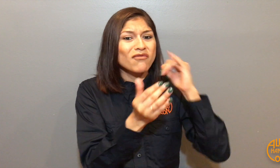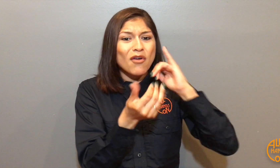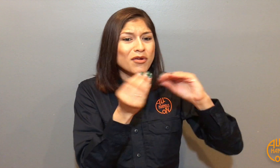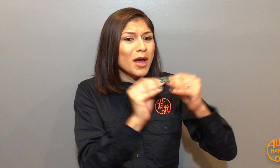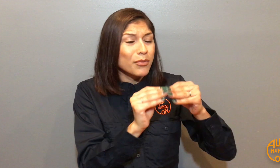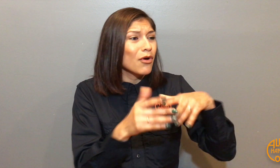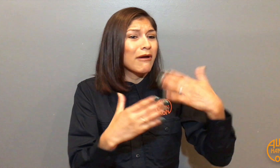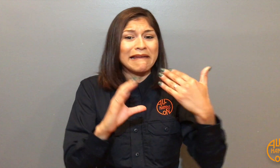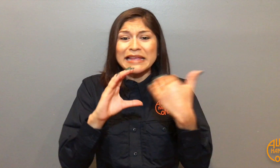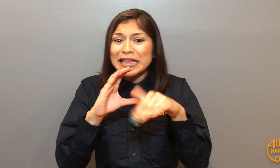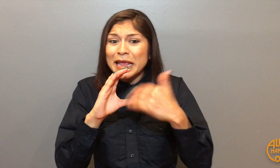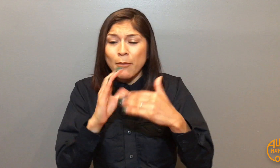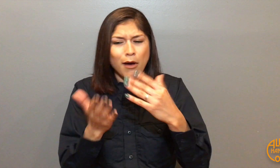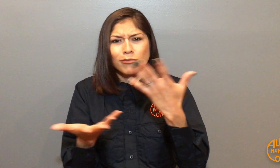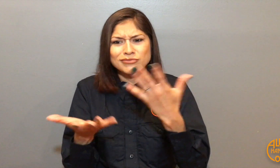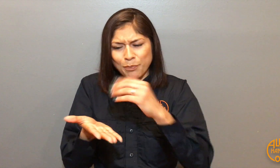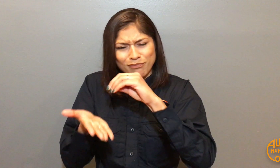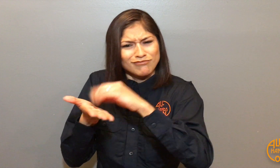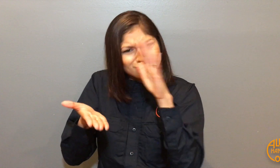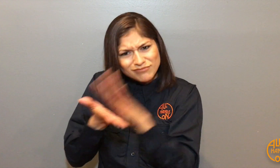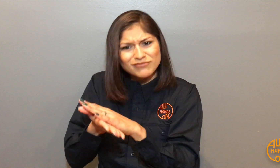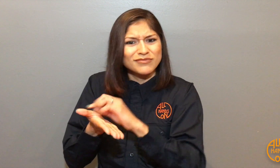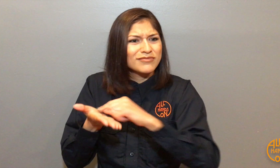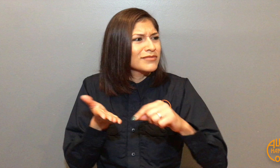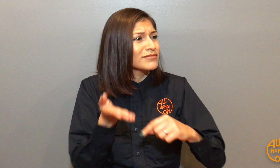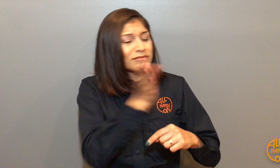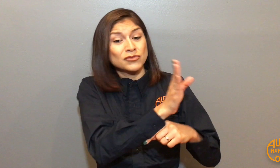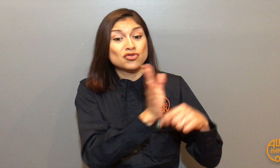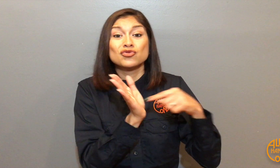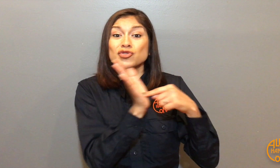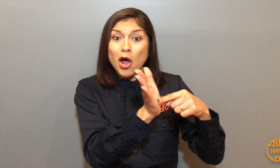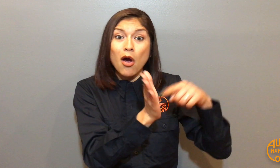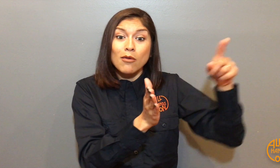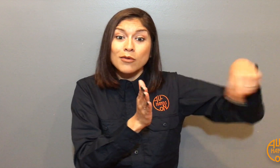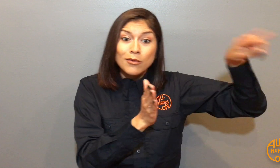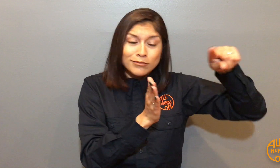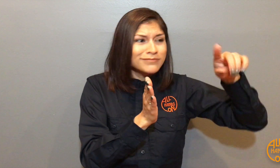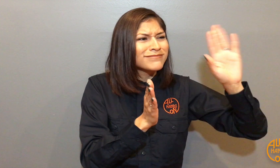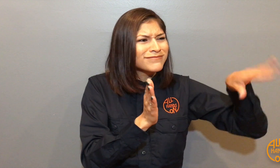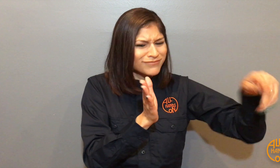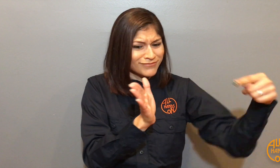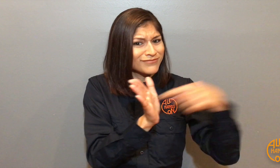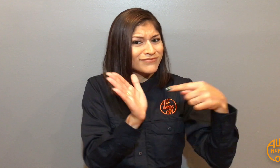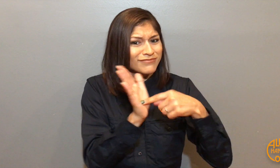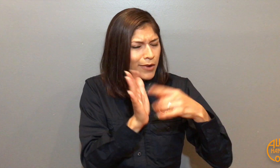something that you pass off to the hospital staff, show them, and then they